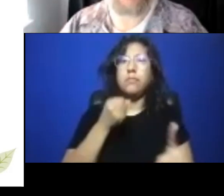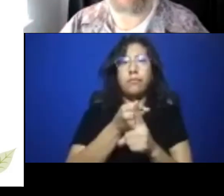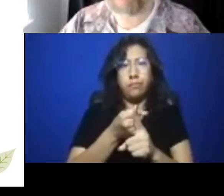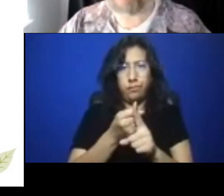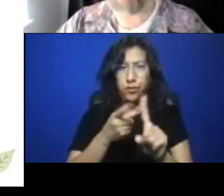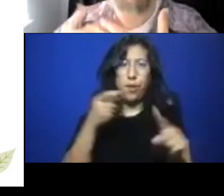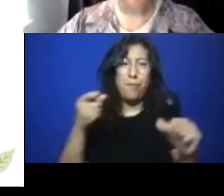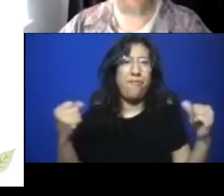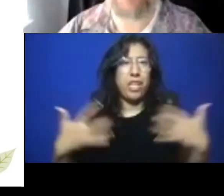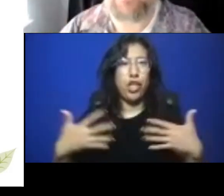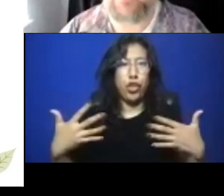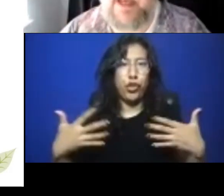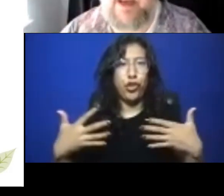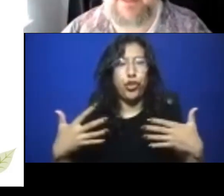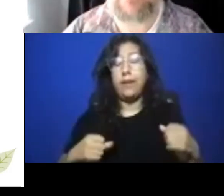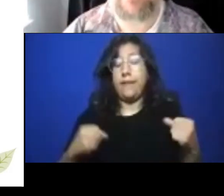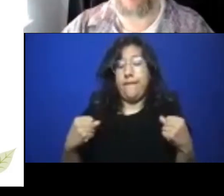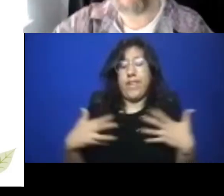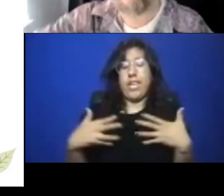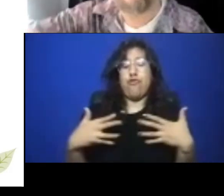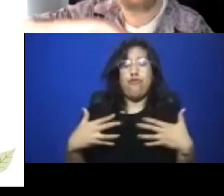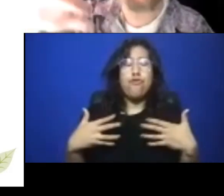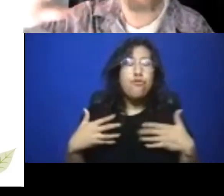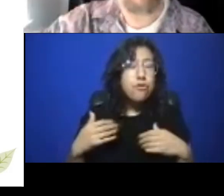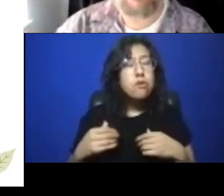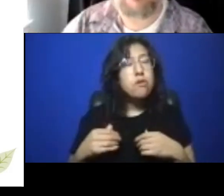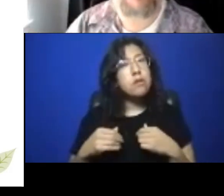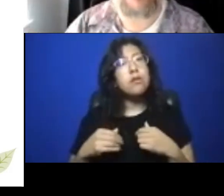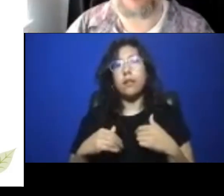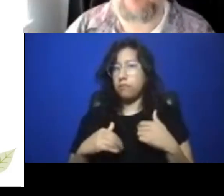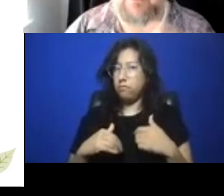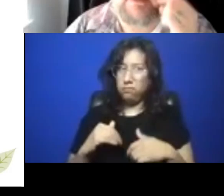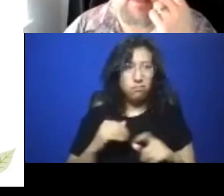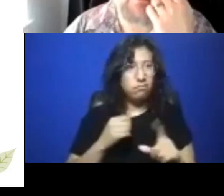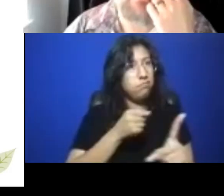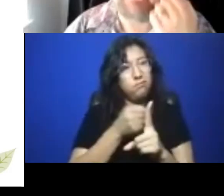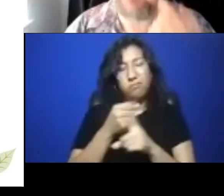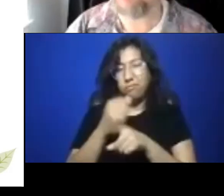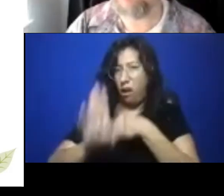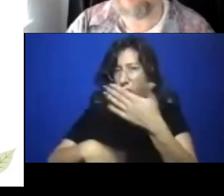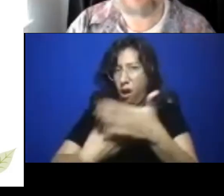So again, fear is this predominant thing that goes through all of these different types of things.